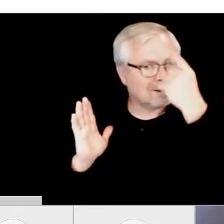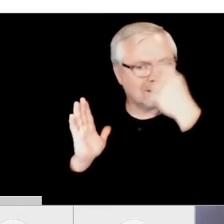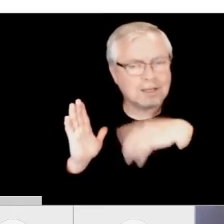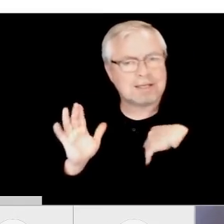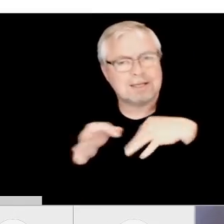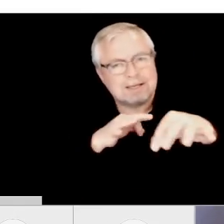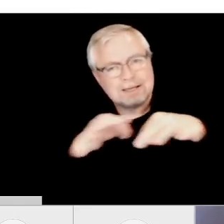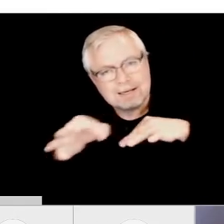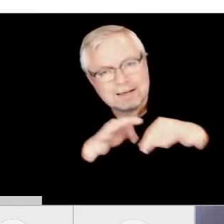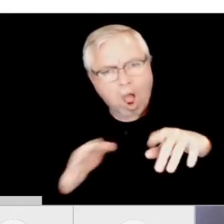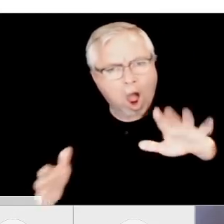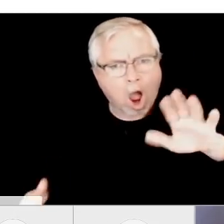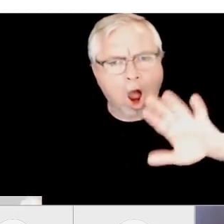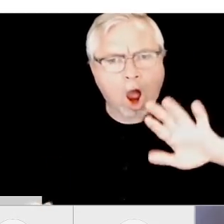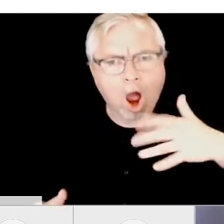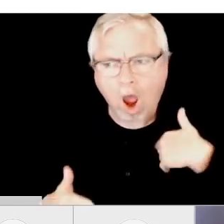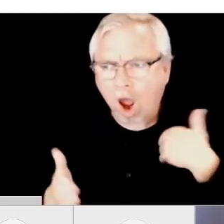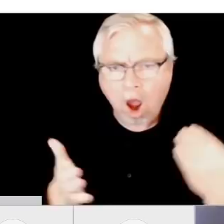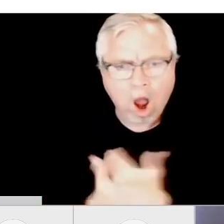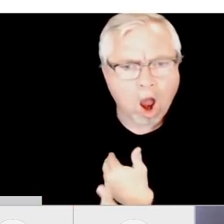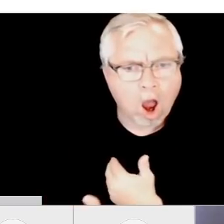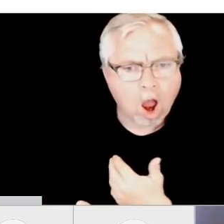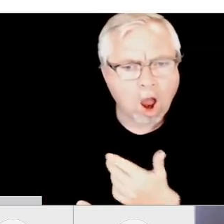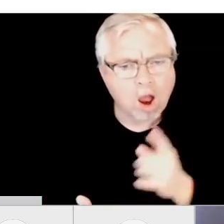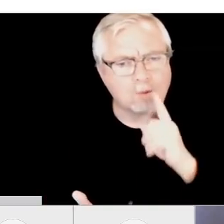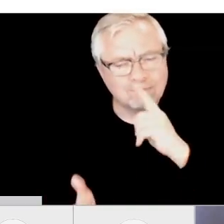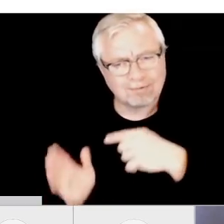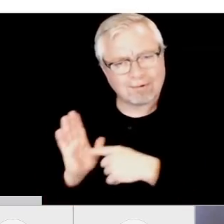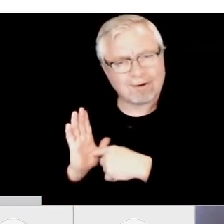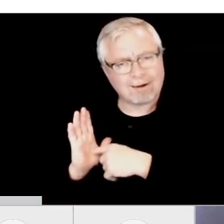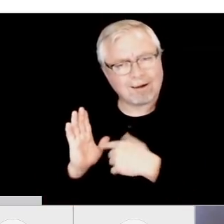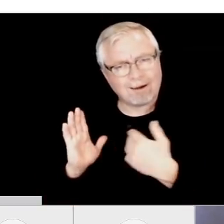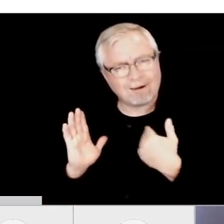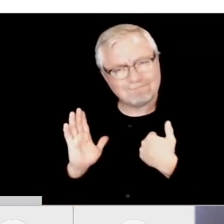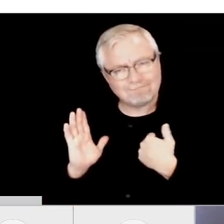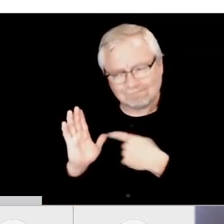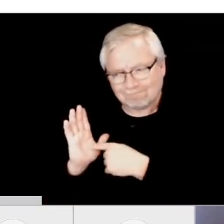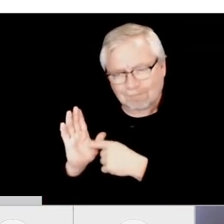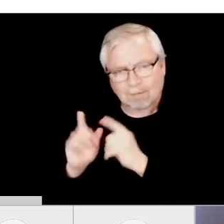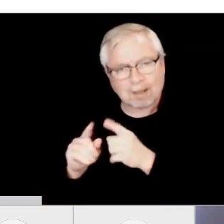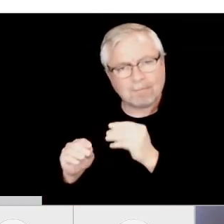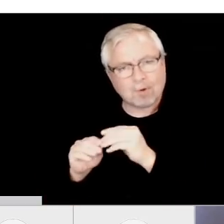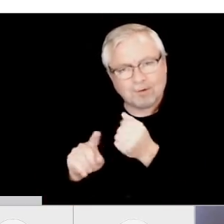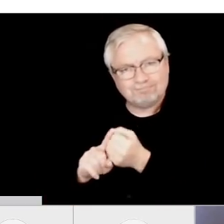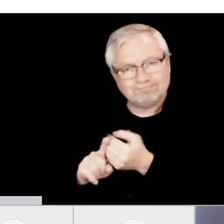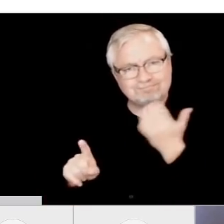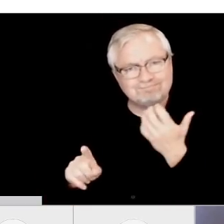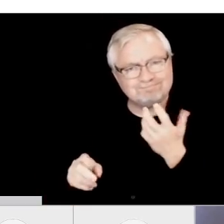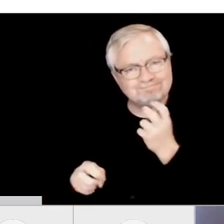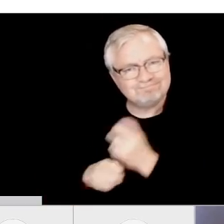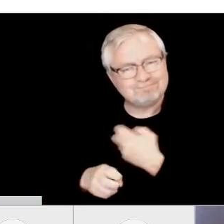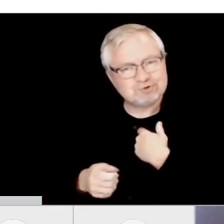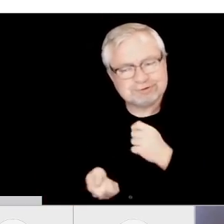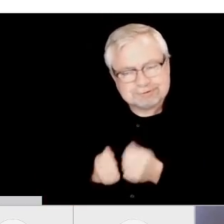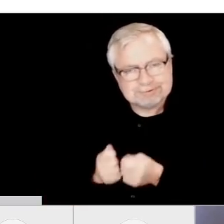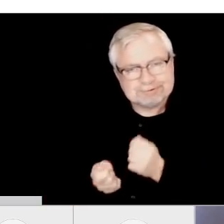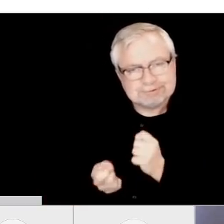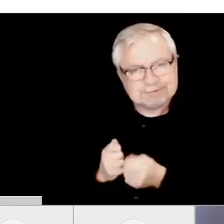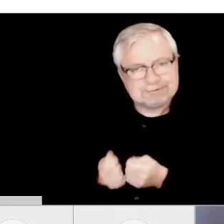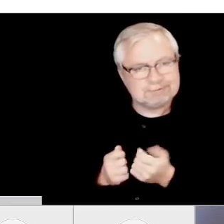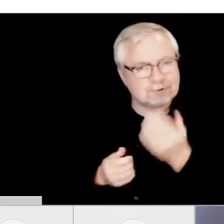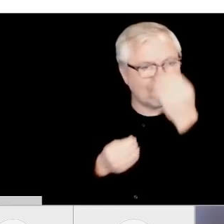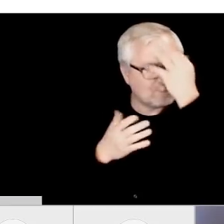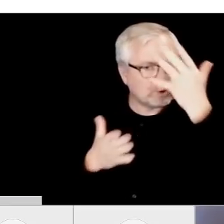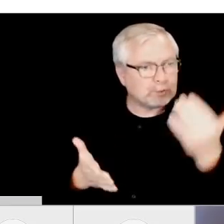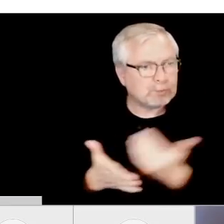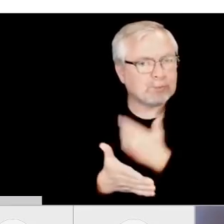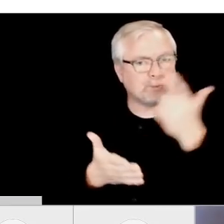that we're showing you or a moderation of information that suits a certain